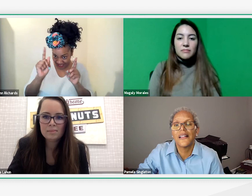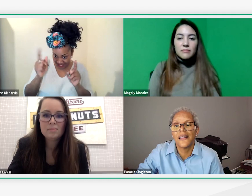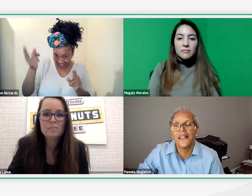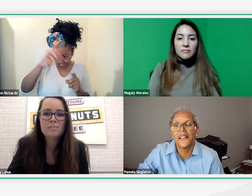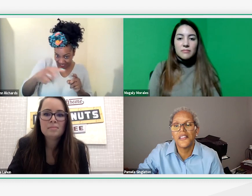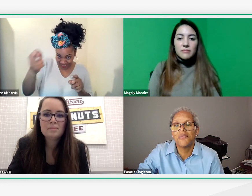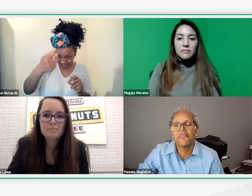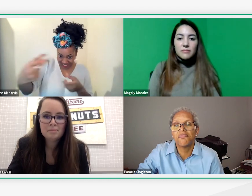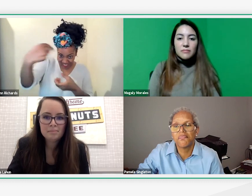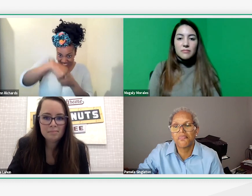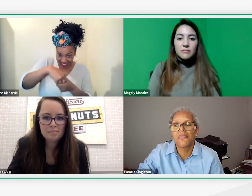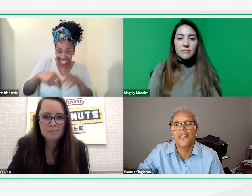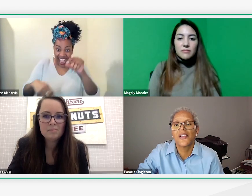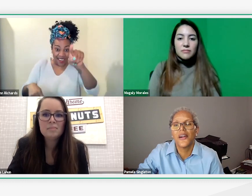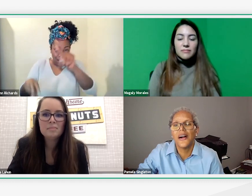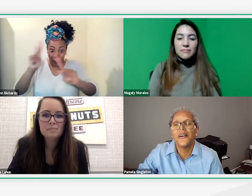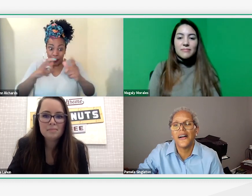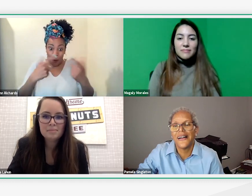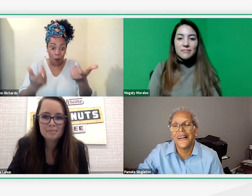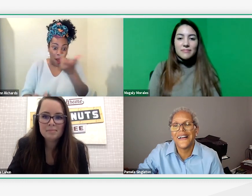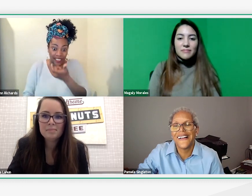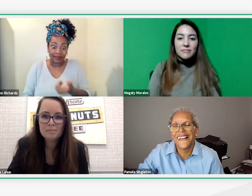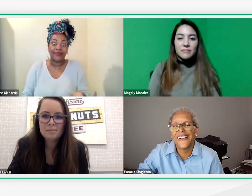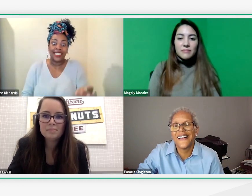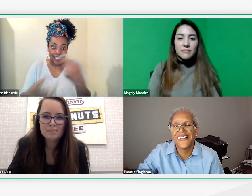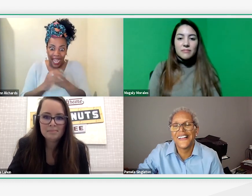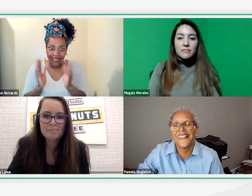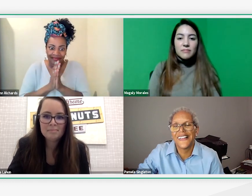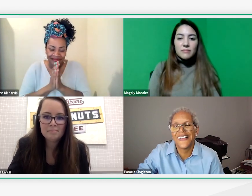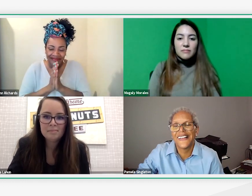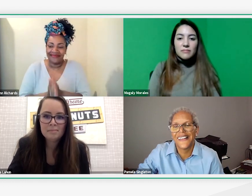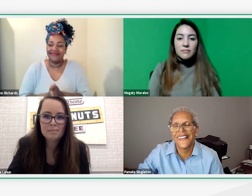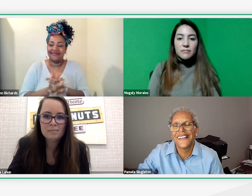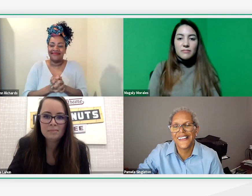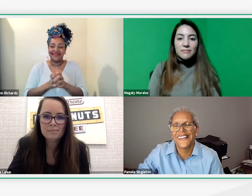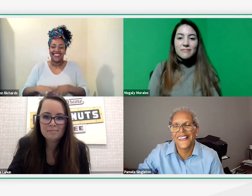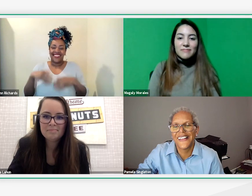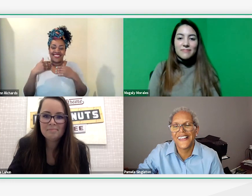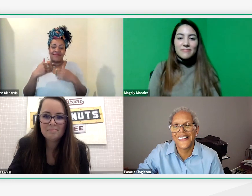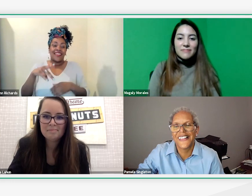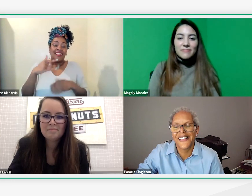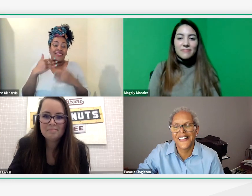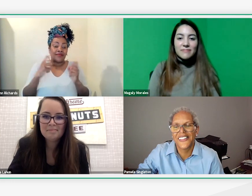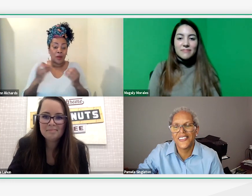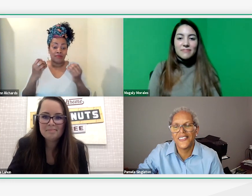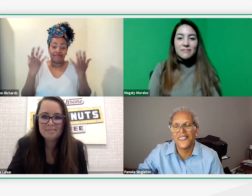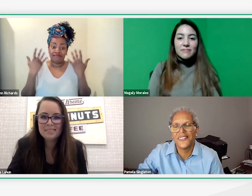we look forward to seeing you next Tuesday. And for those who are watching, come back again!